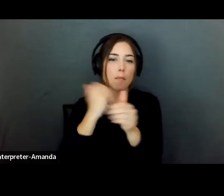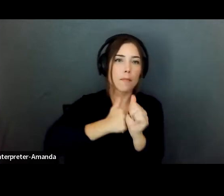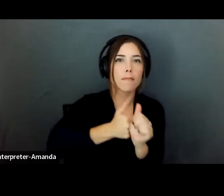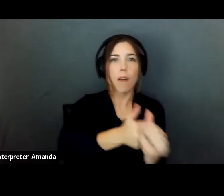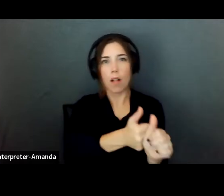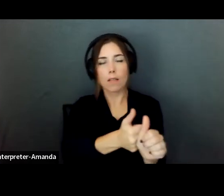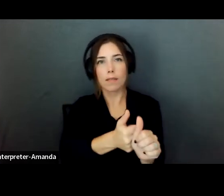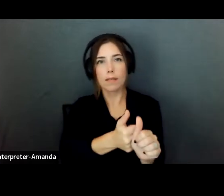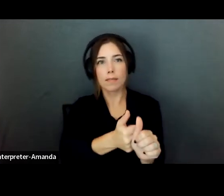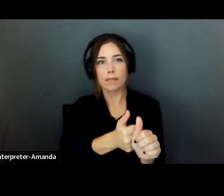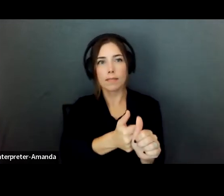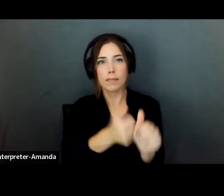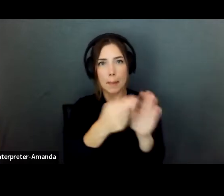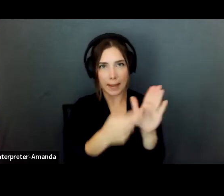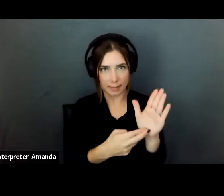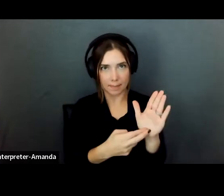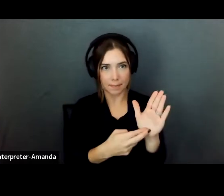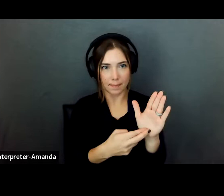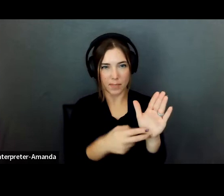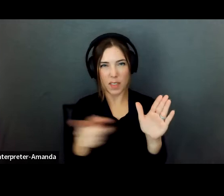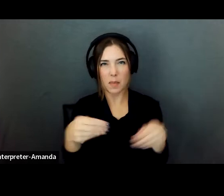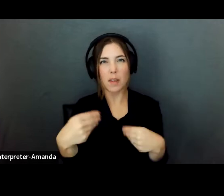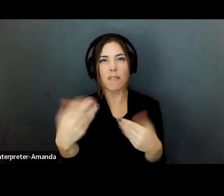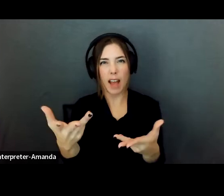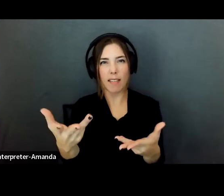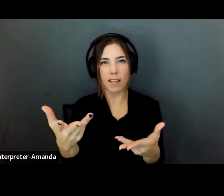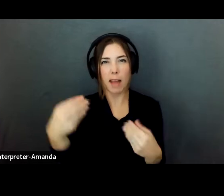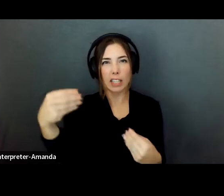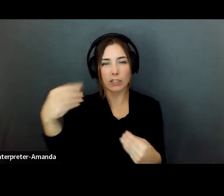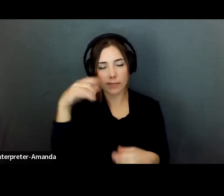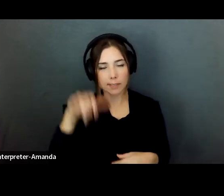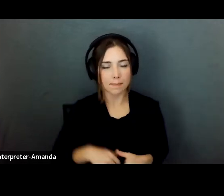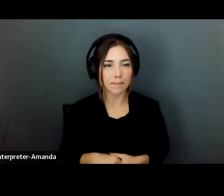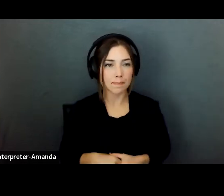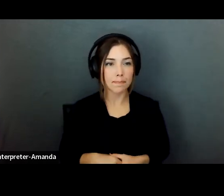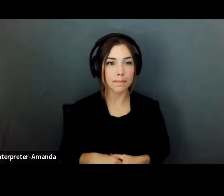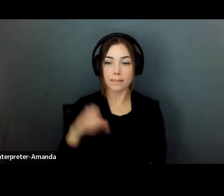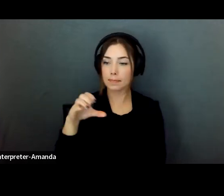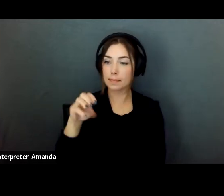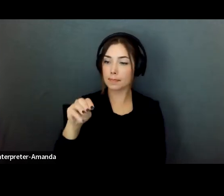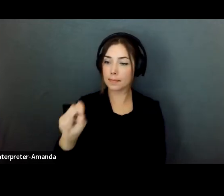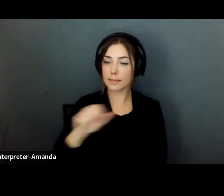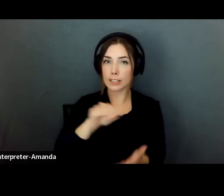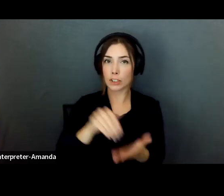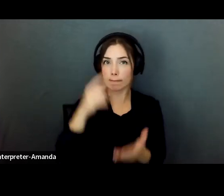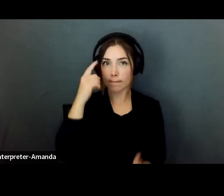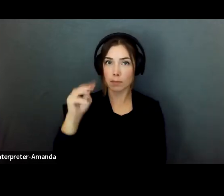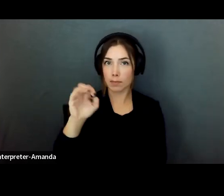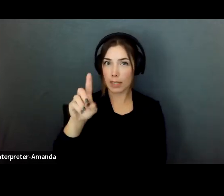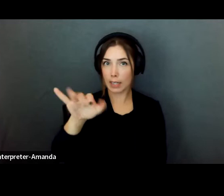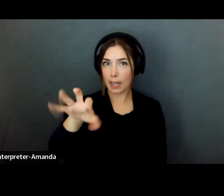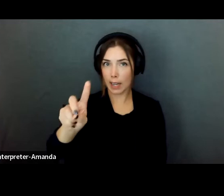CMS, centers for Medicaid, will identify some states around the country each year to do